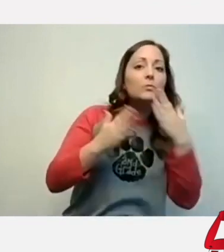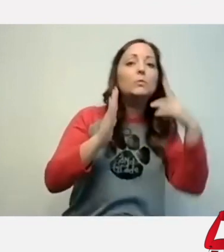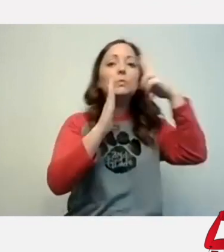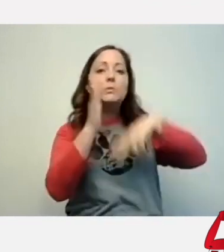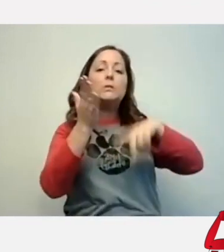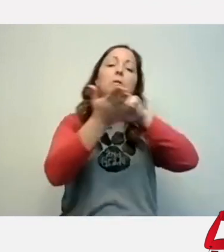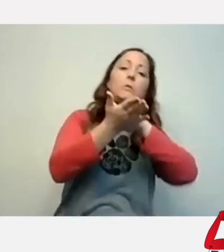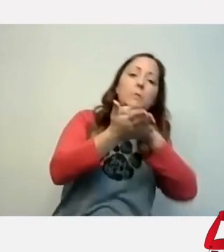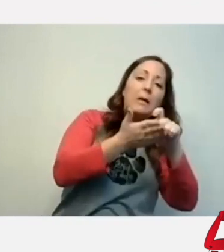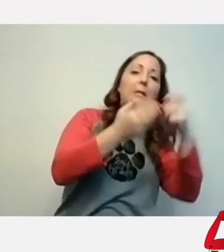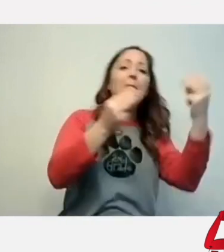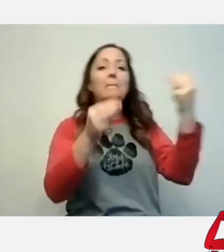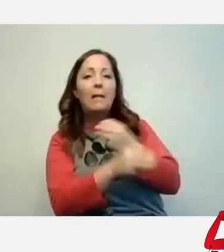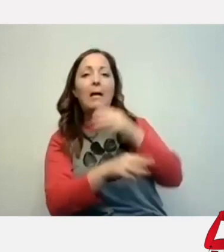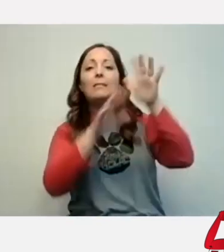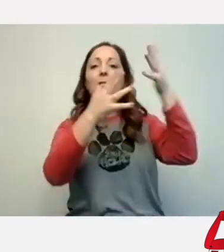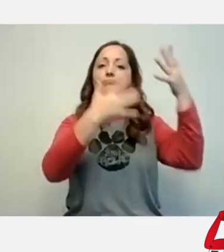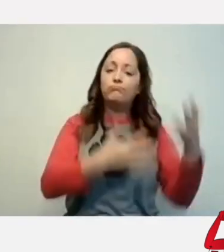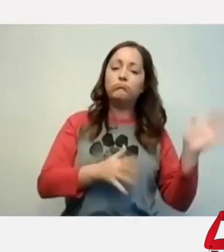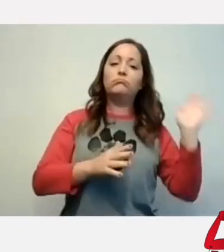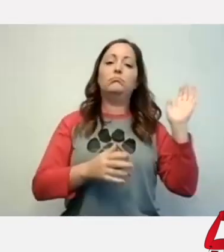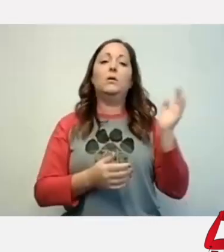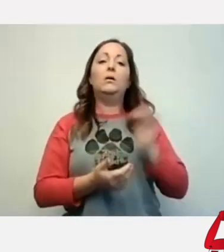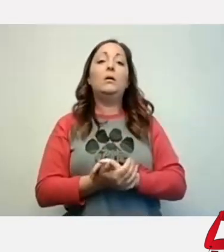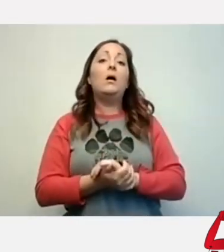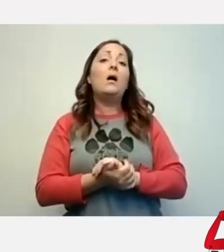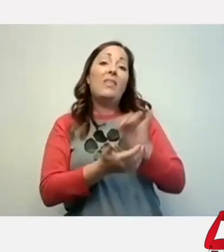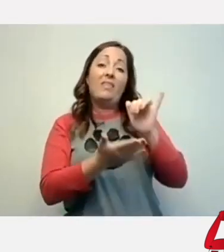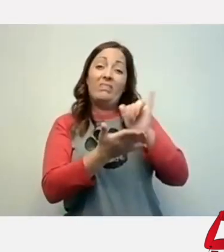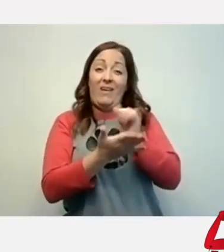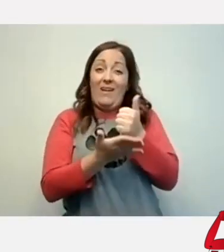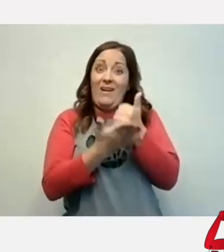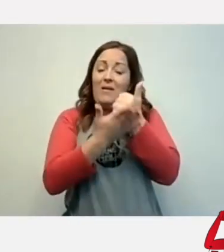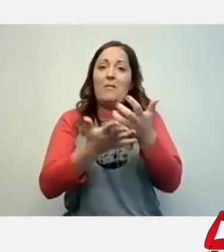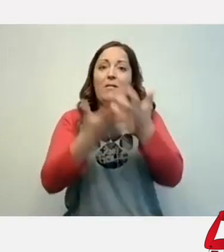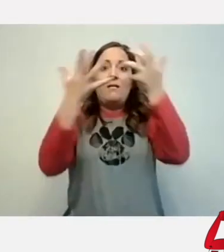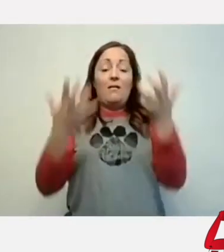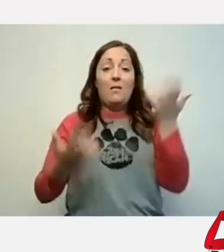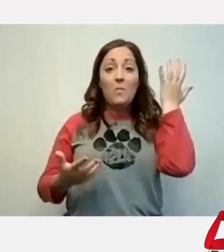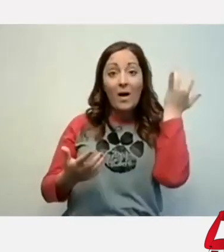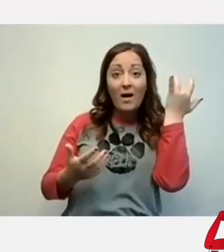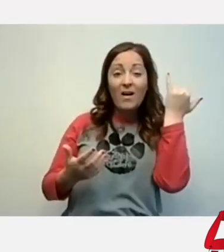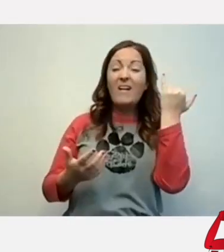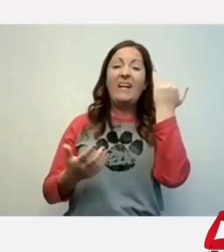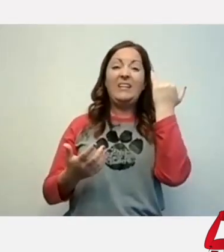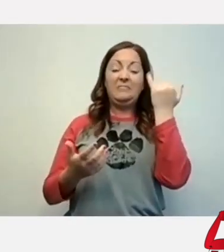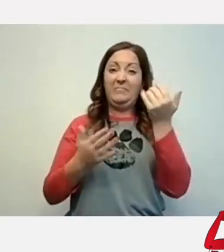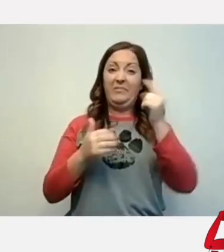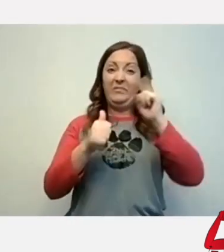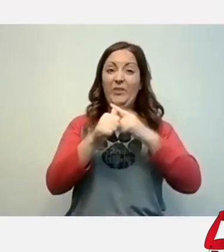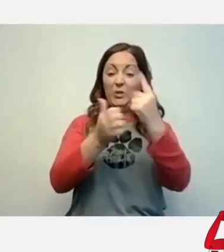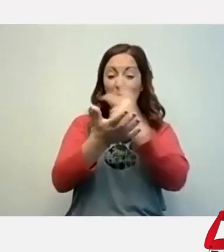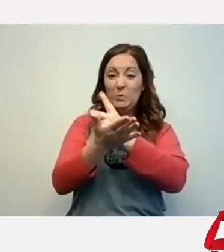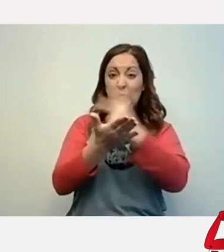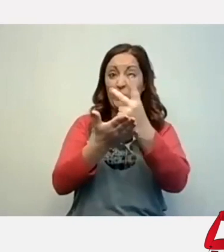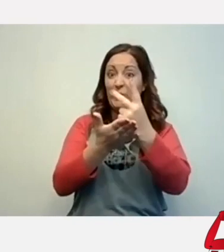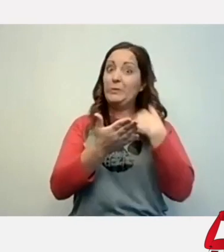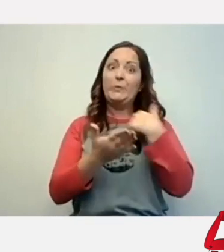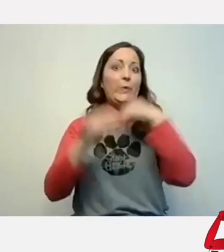So the Daily Challenge, the Daily Gratitude, math, writing, etc. This has helped us a lot.